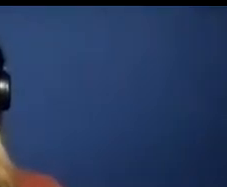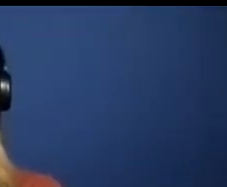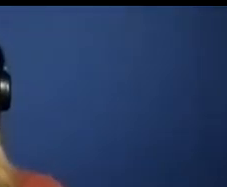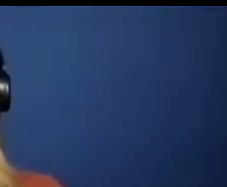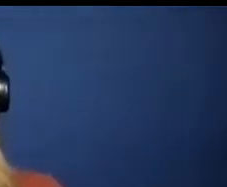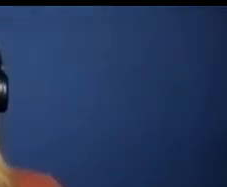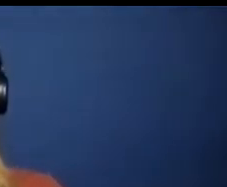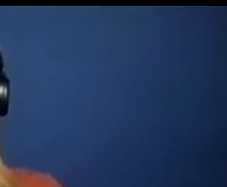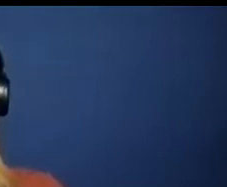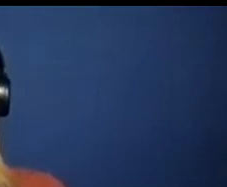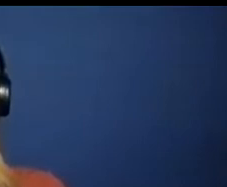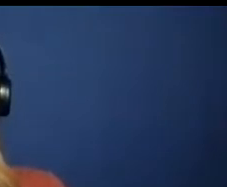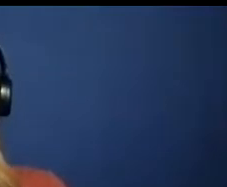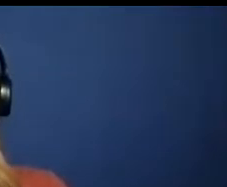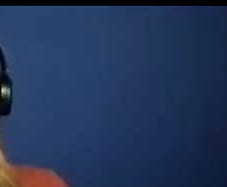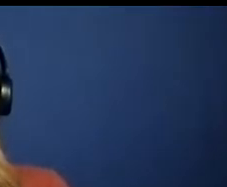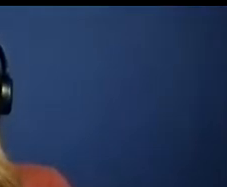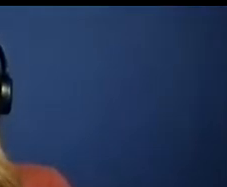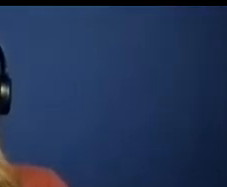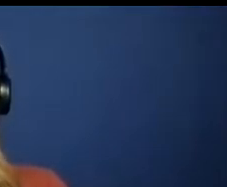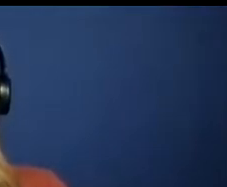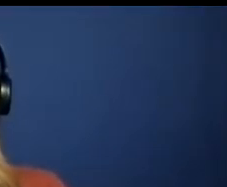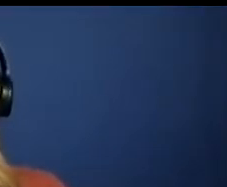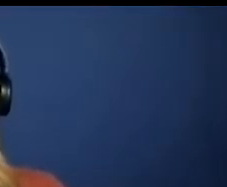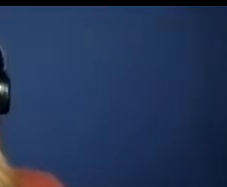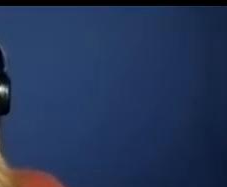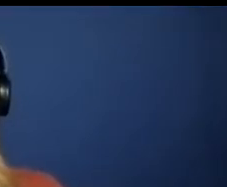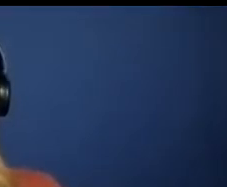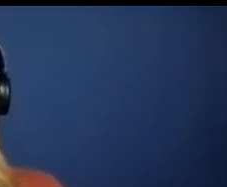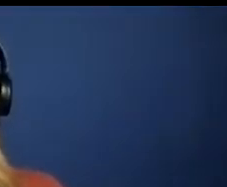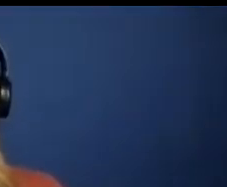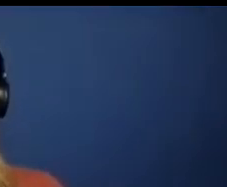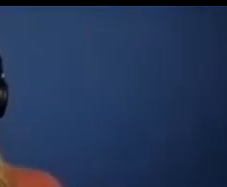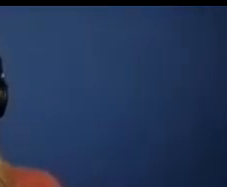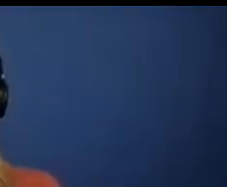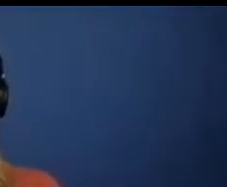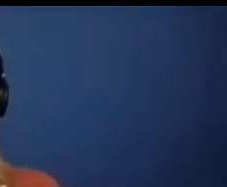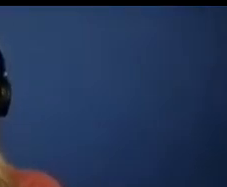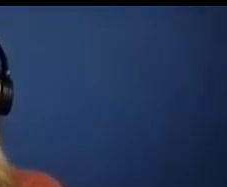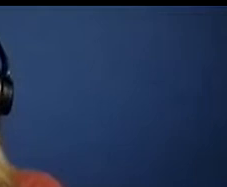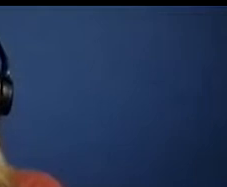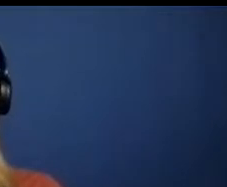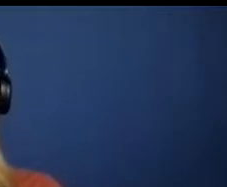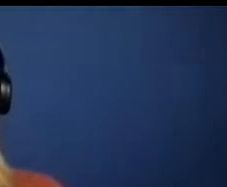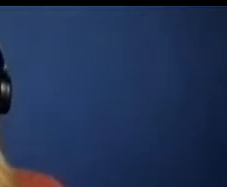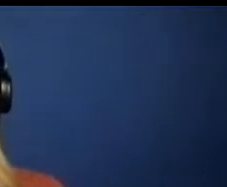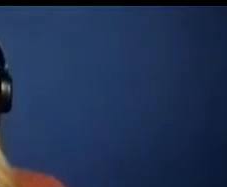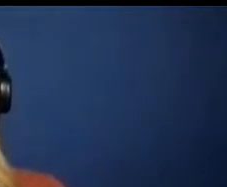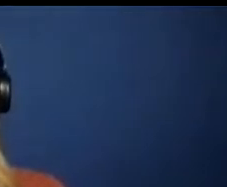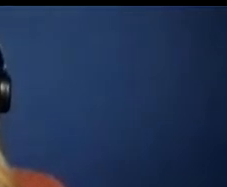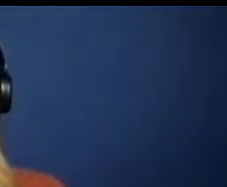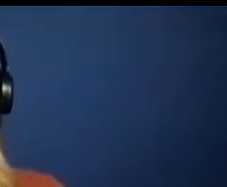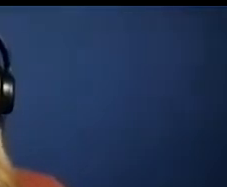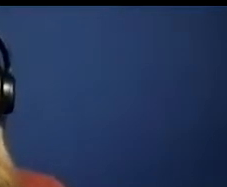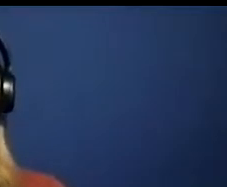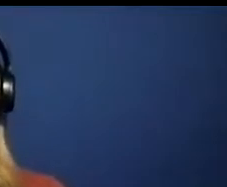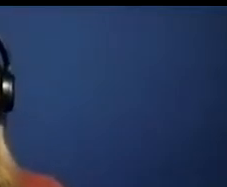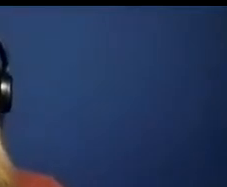Just a little bit of housekeeping before we get started. We are recording this evening, so if you